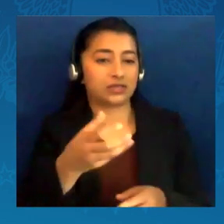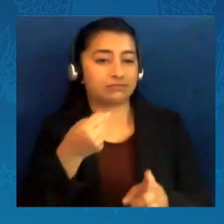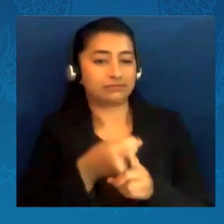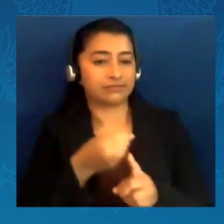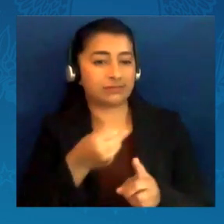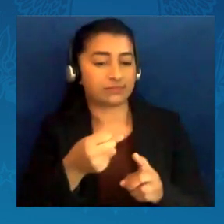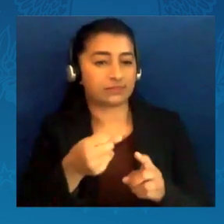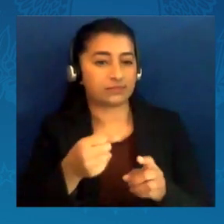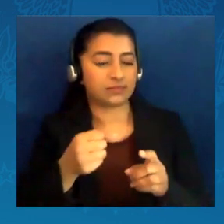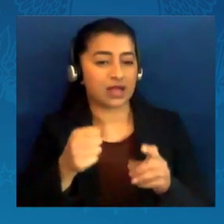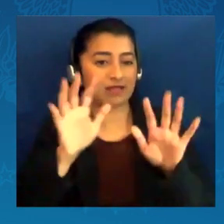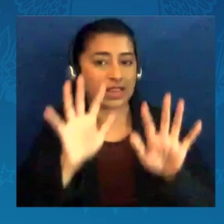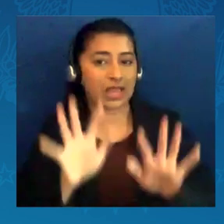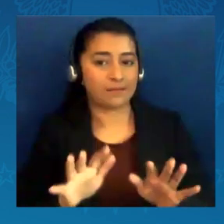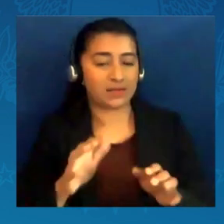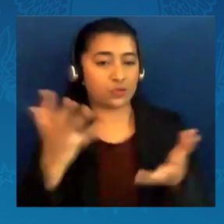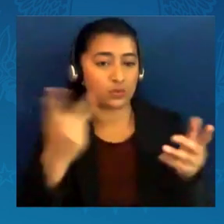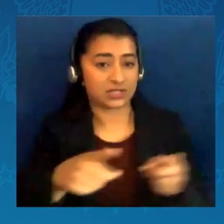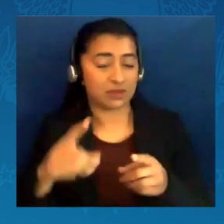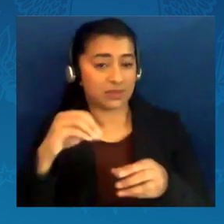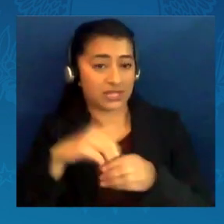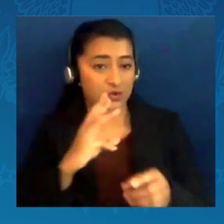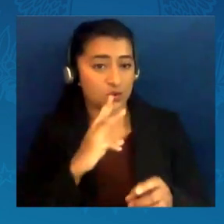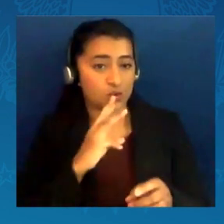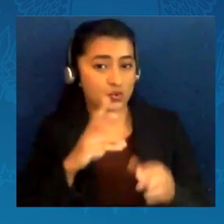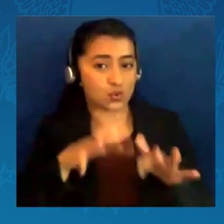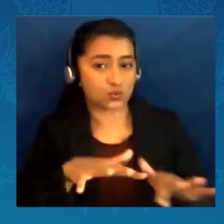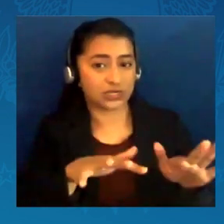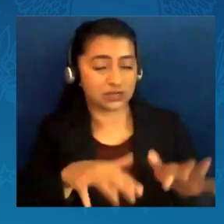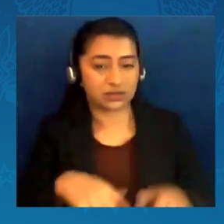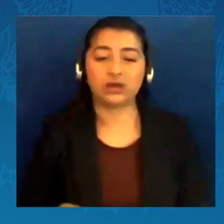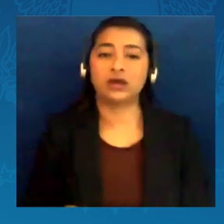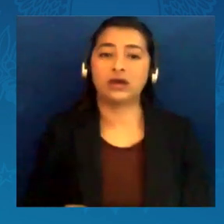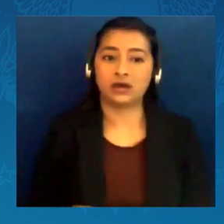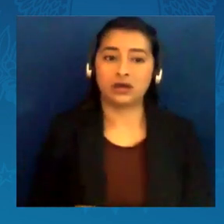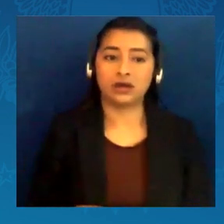The Vice President: It's specifically the changes in climate on their senses,